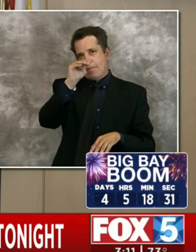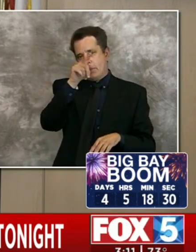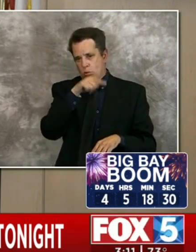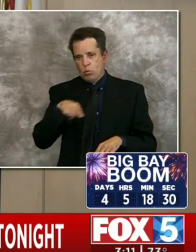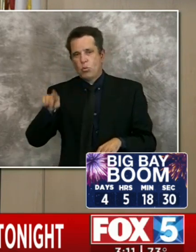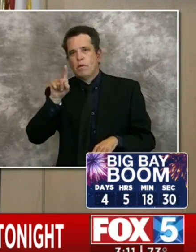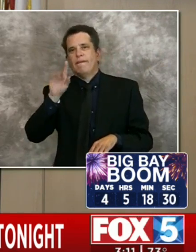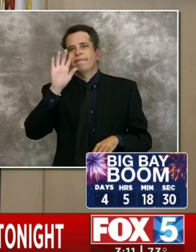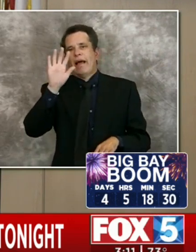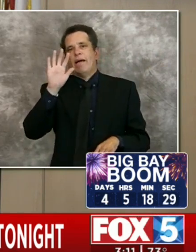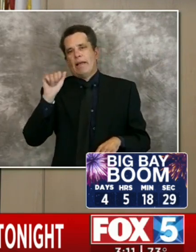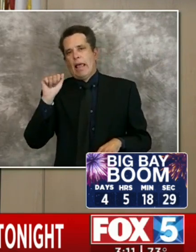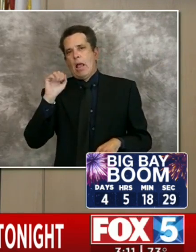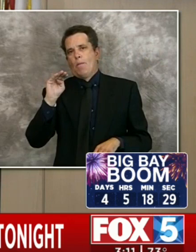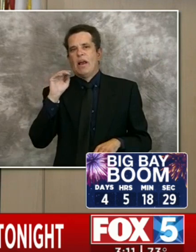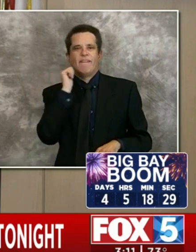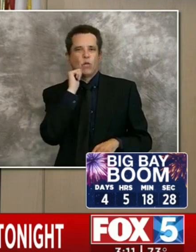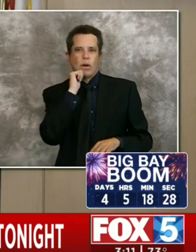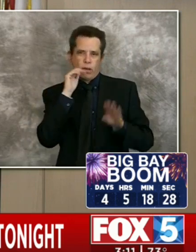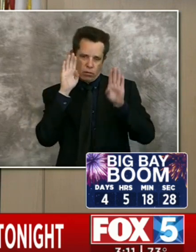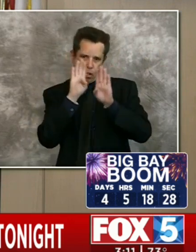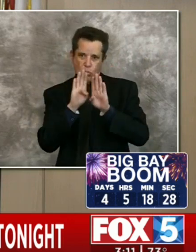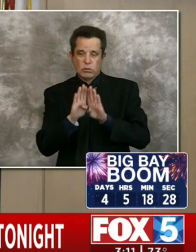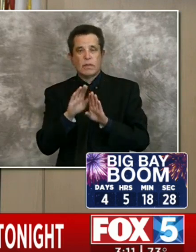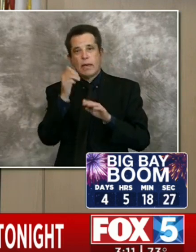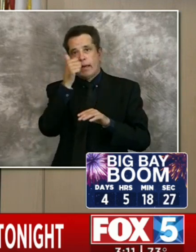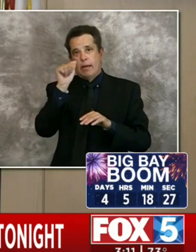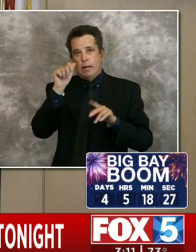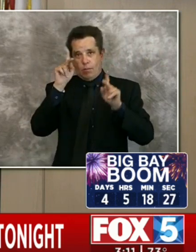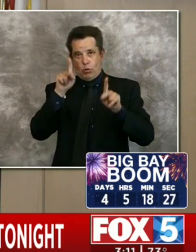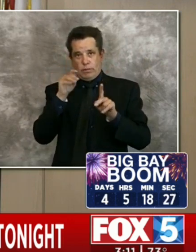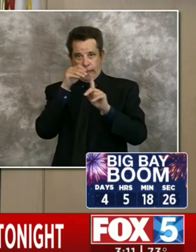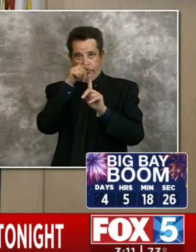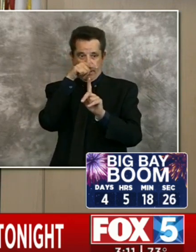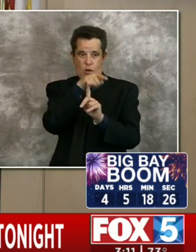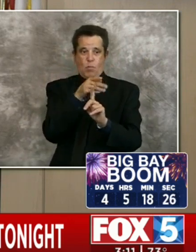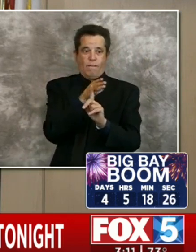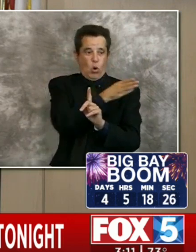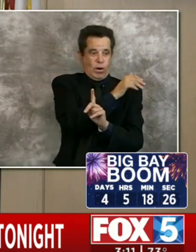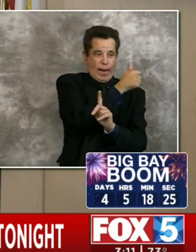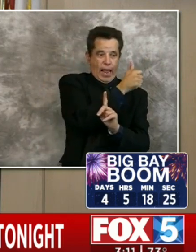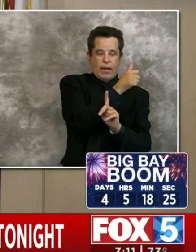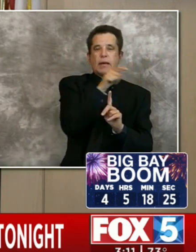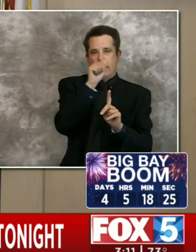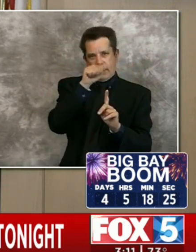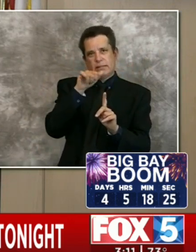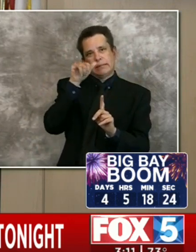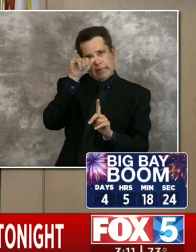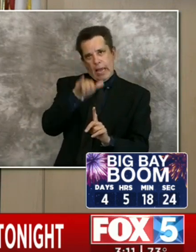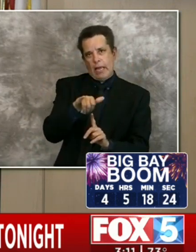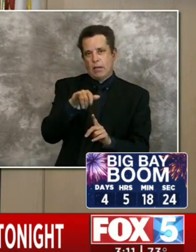DISTILLERIES AND BREWERIES 00PM